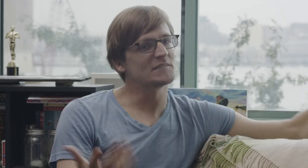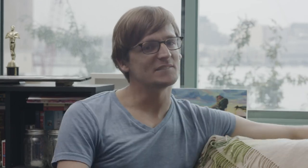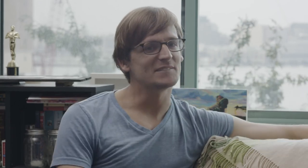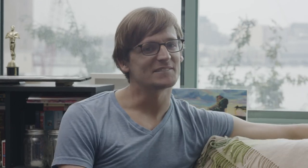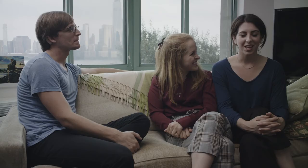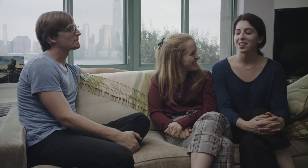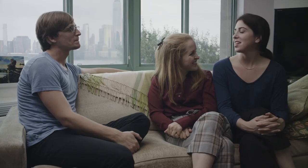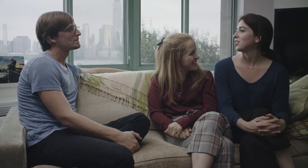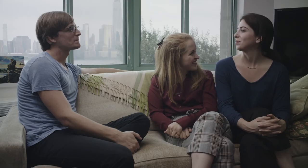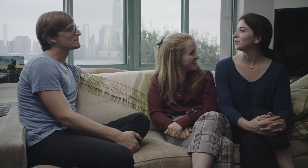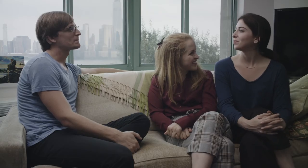Tough. : Theater.